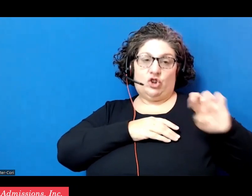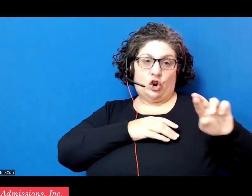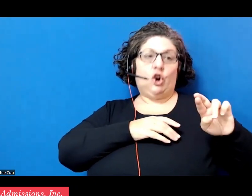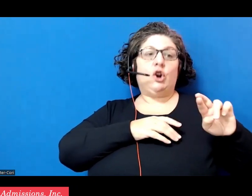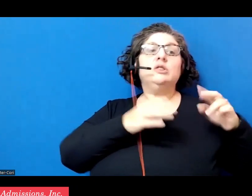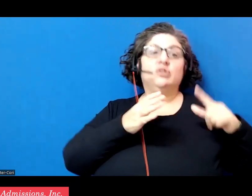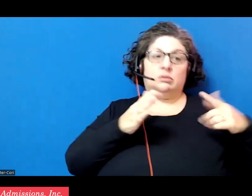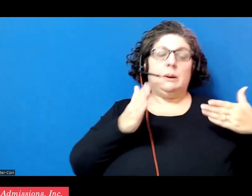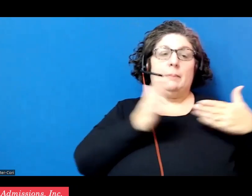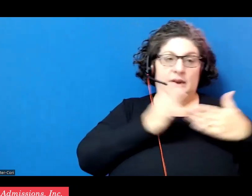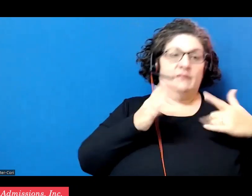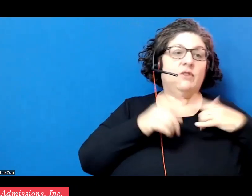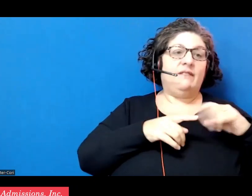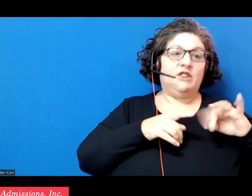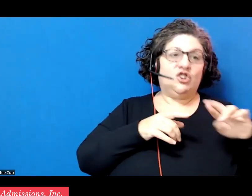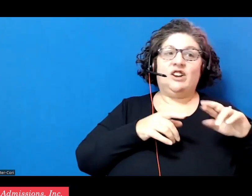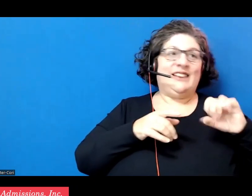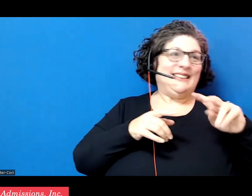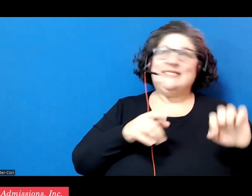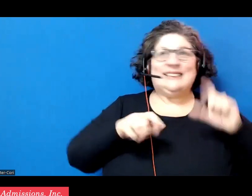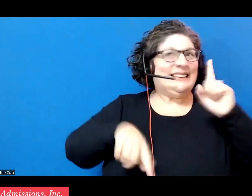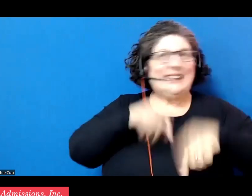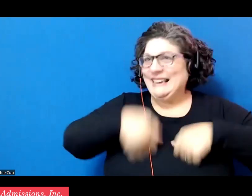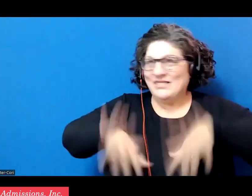And who can't seem to give it up no matter what it takes.